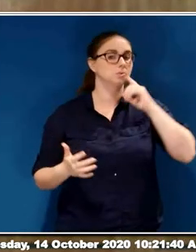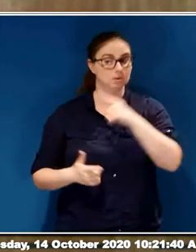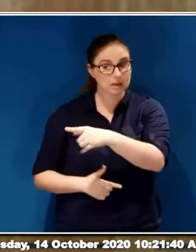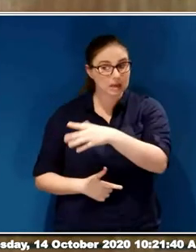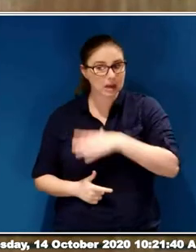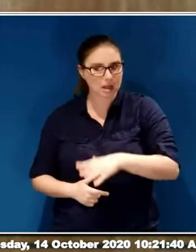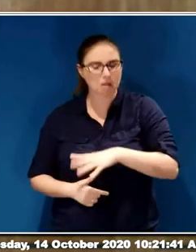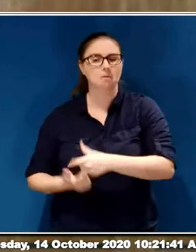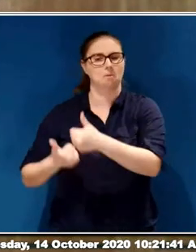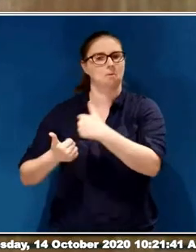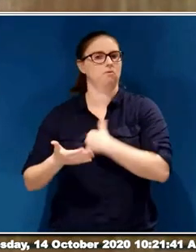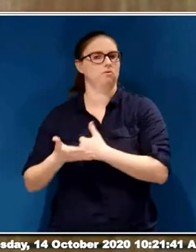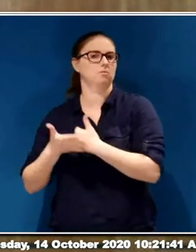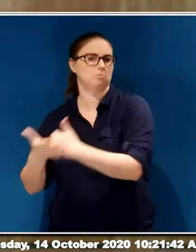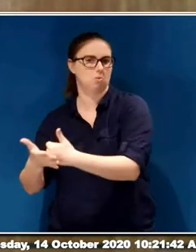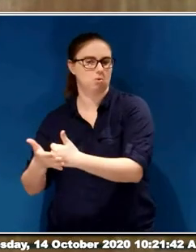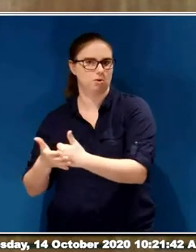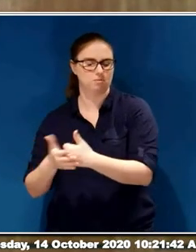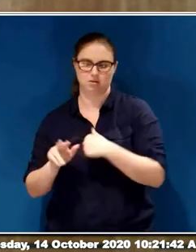just amazing for his self-esteem.